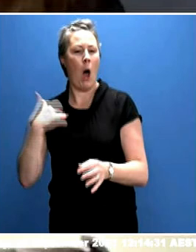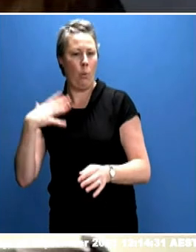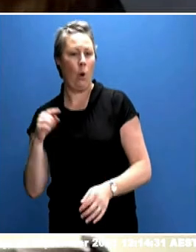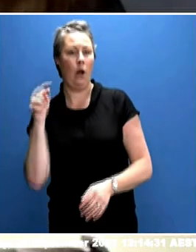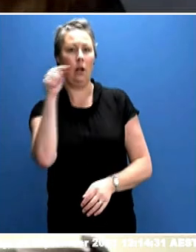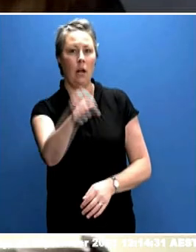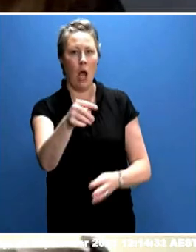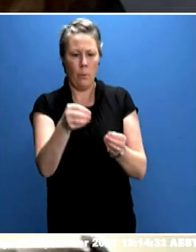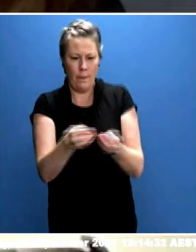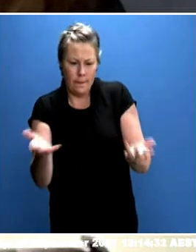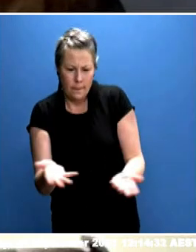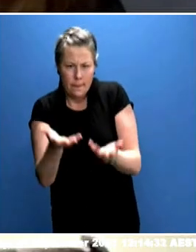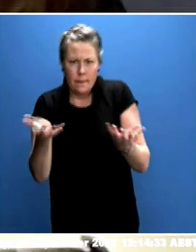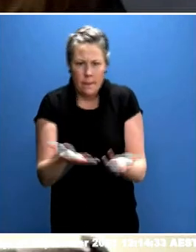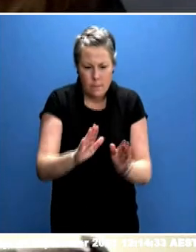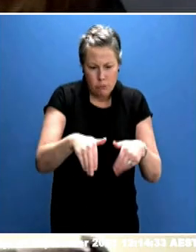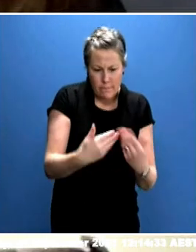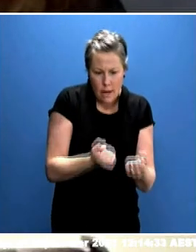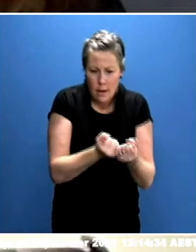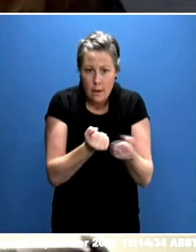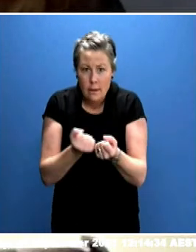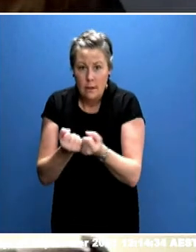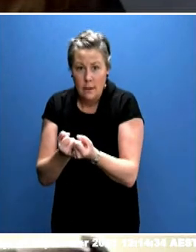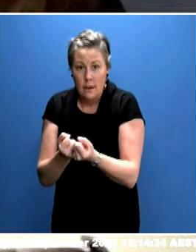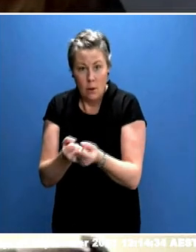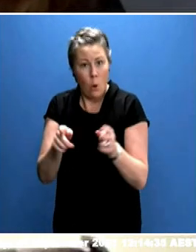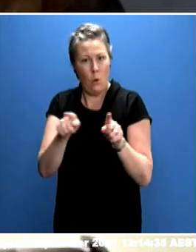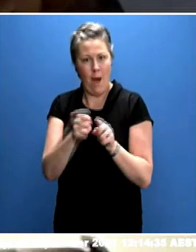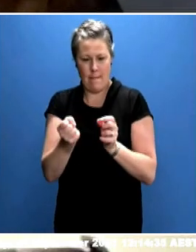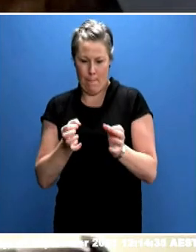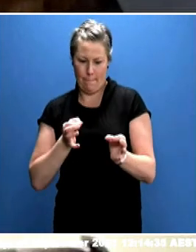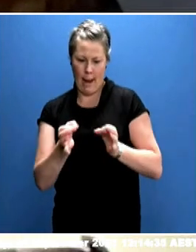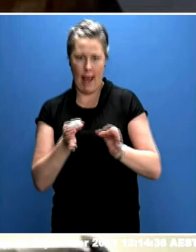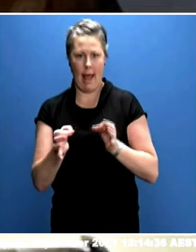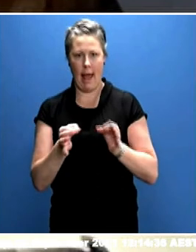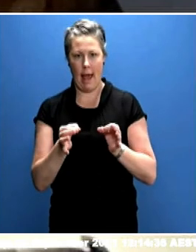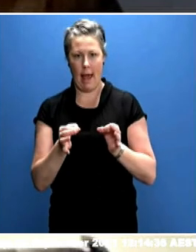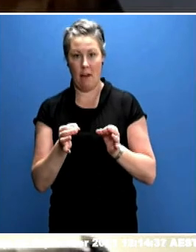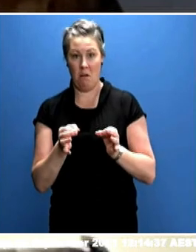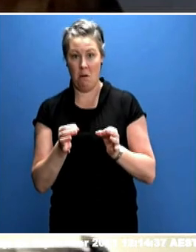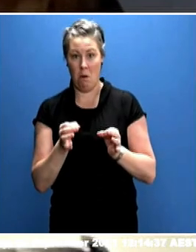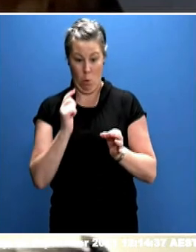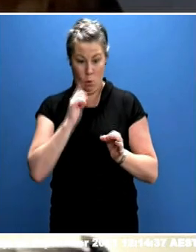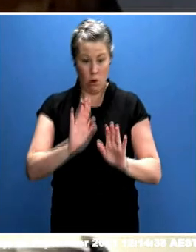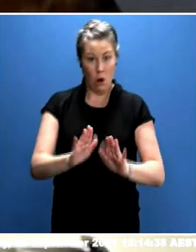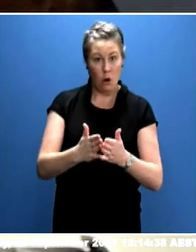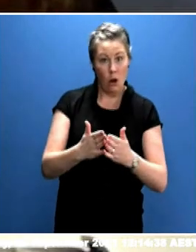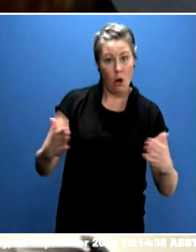wraparound support services, and then, with a plan in place for when they either stay there long-term, or for when they then go back